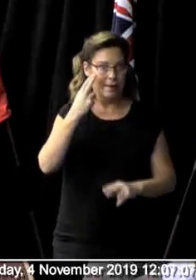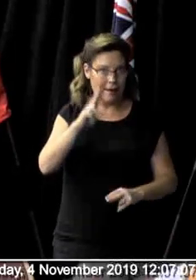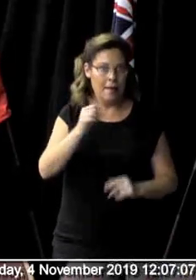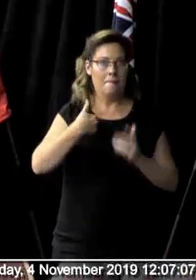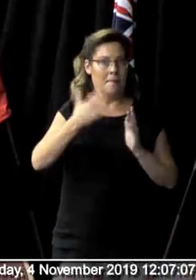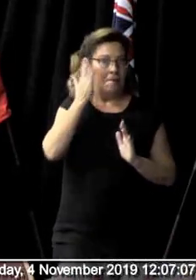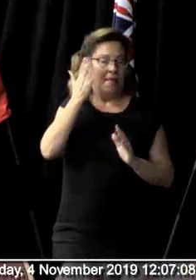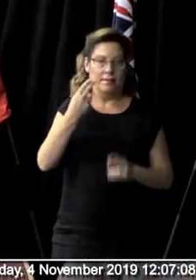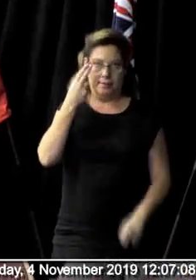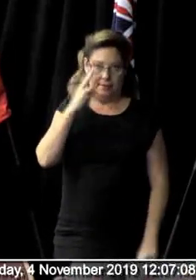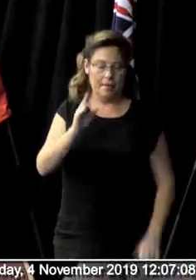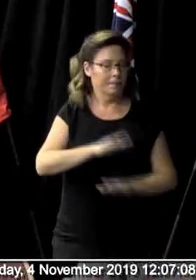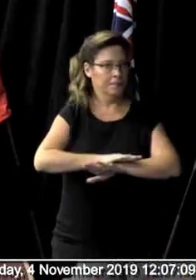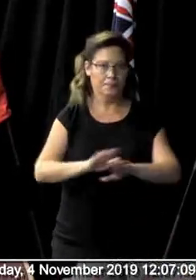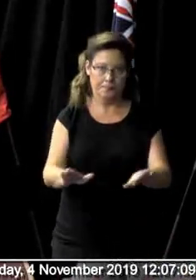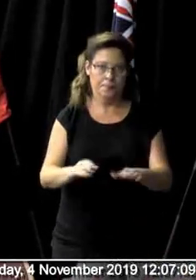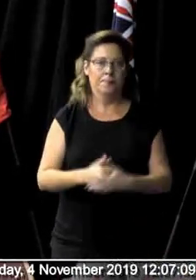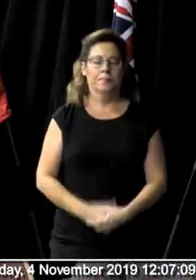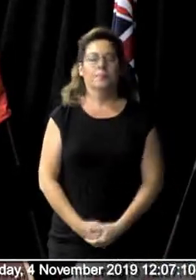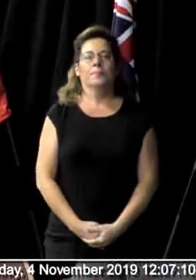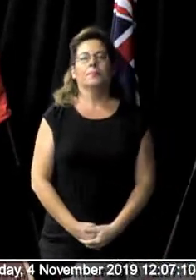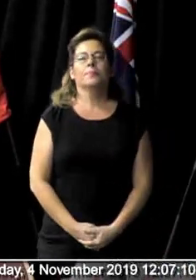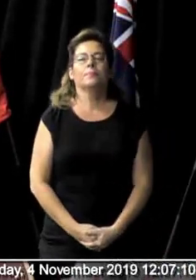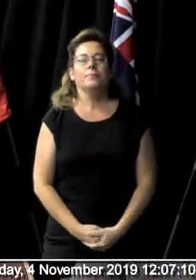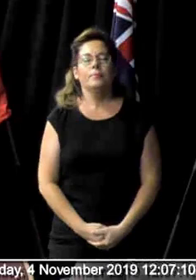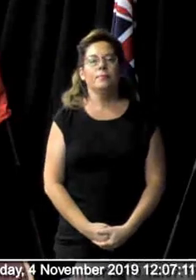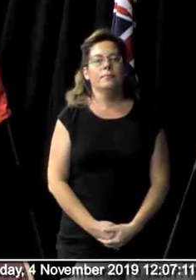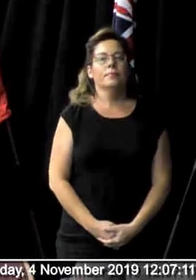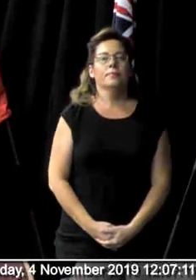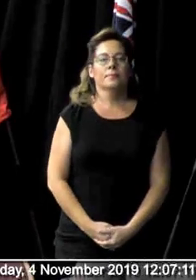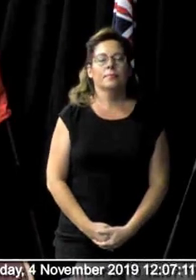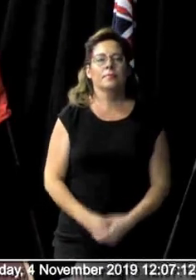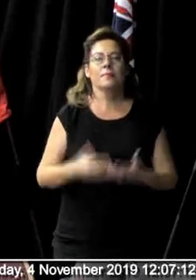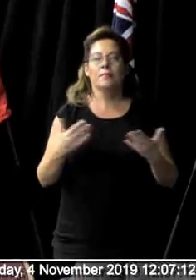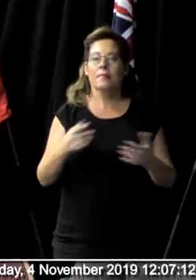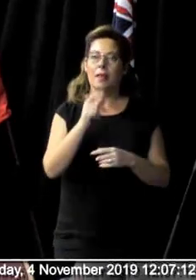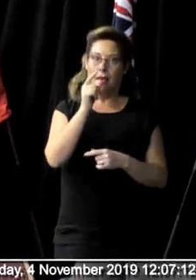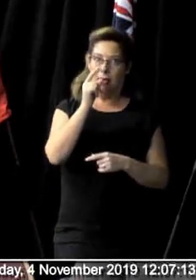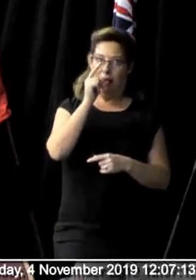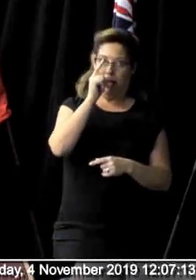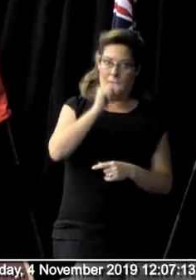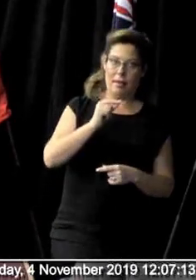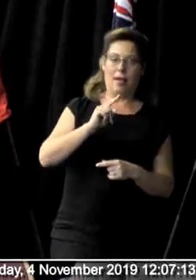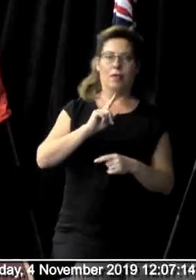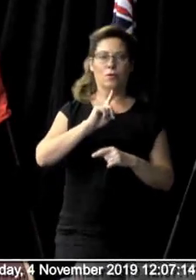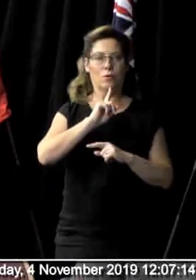So can you tell me about your daughter’s early school years, please? [REDACTED] started under a program